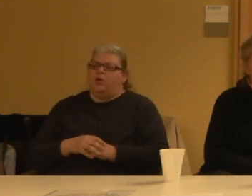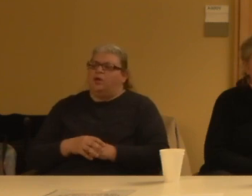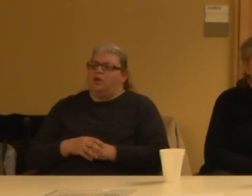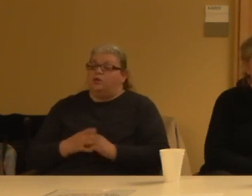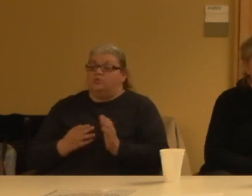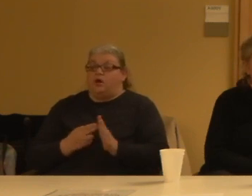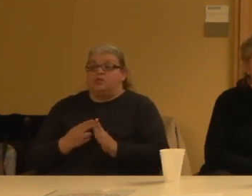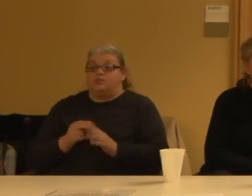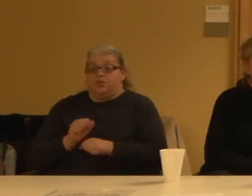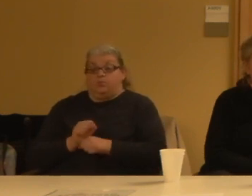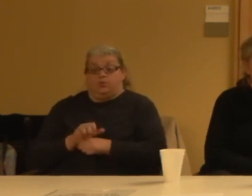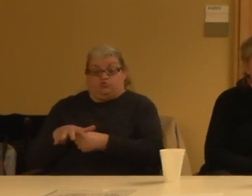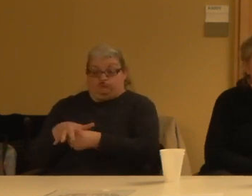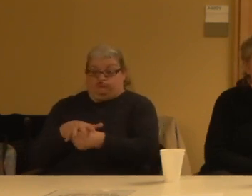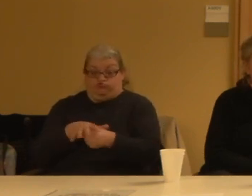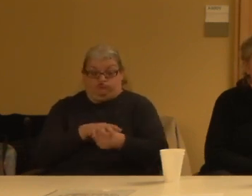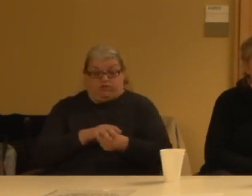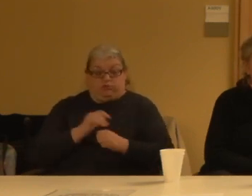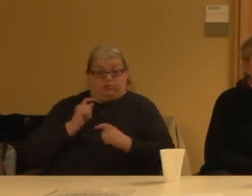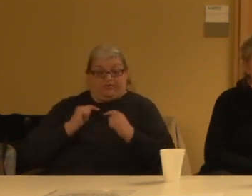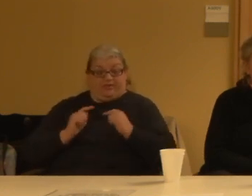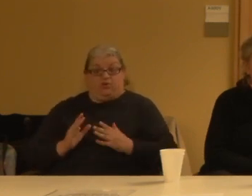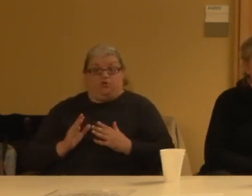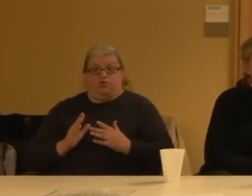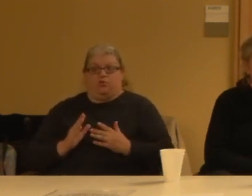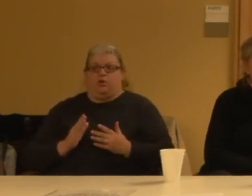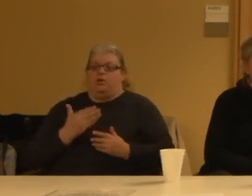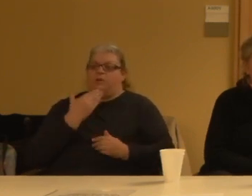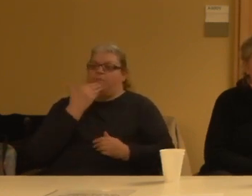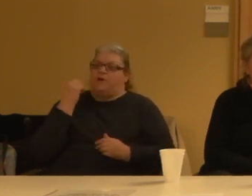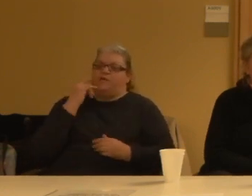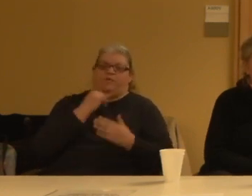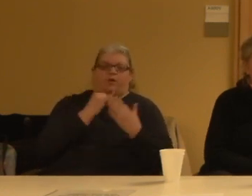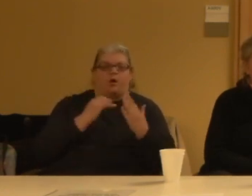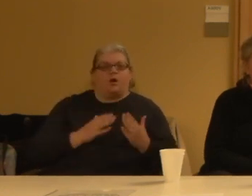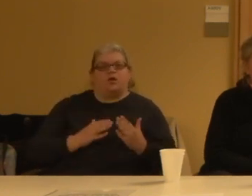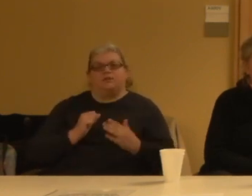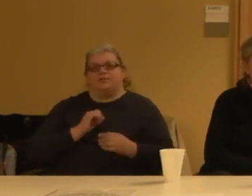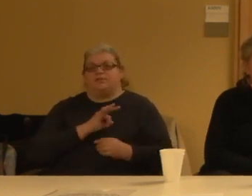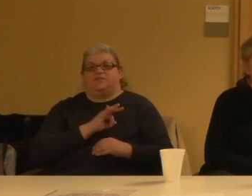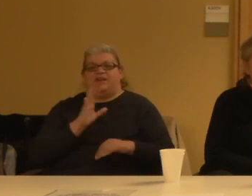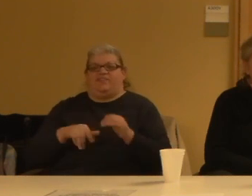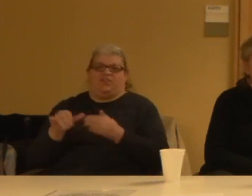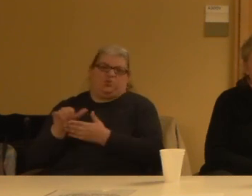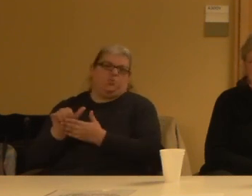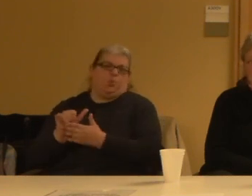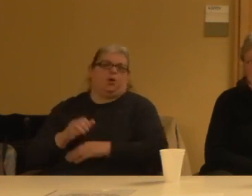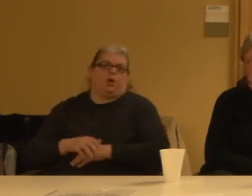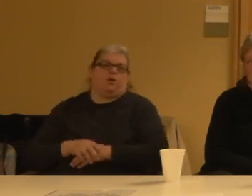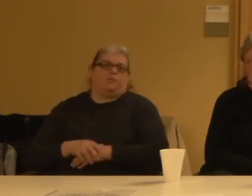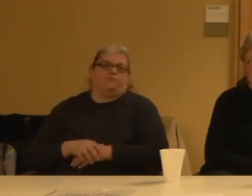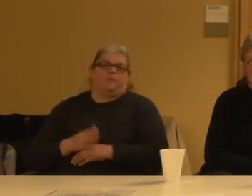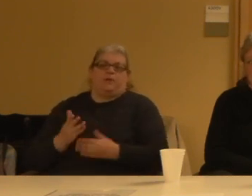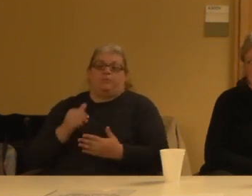theater, it's been so much nicer for the artists, for the staff, than it ever was in New York. Even though it doesn't have the same level of prestige, and